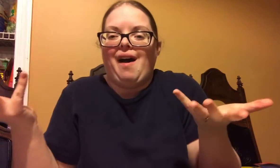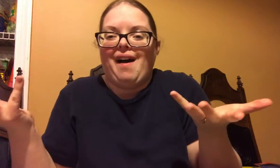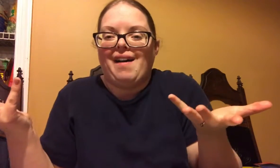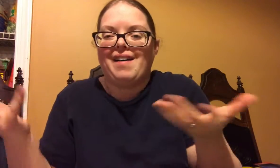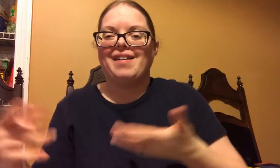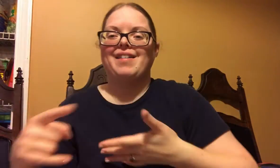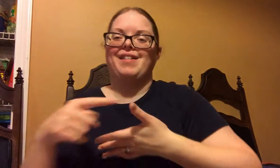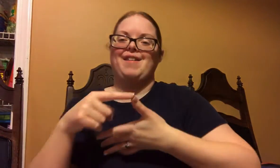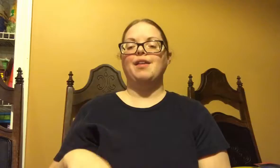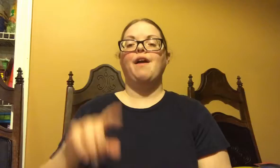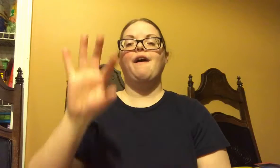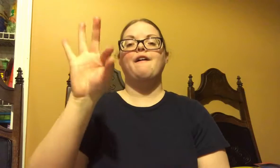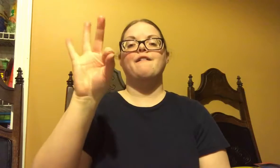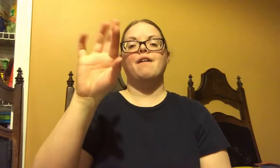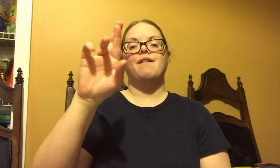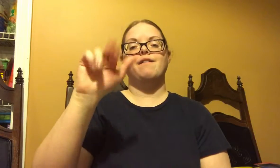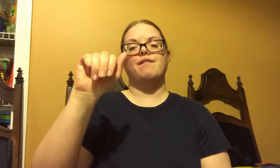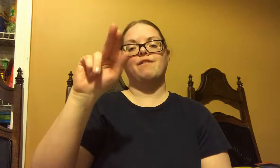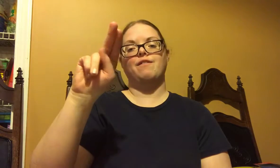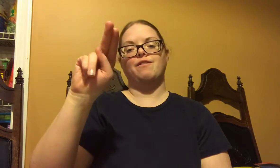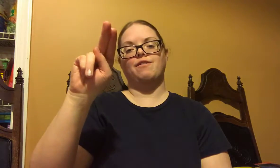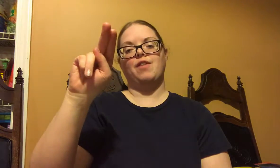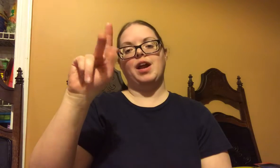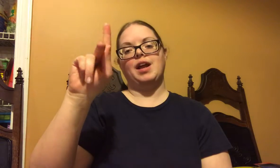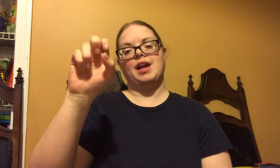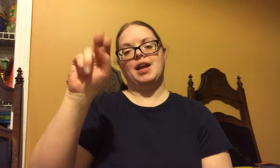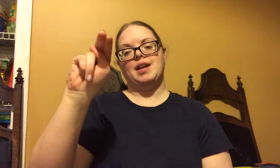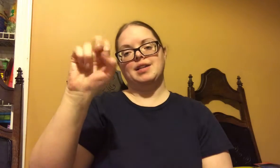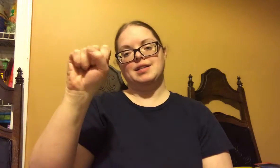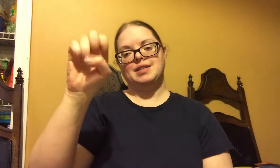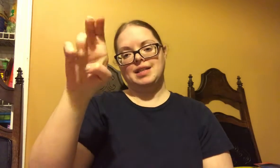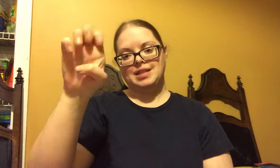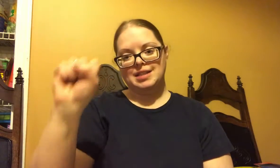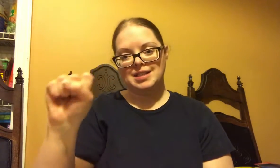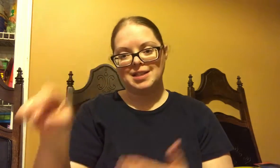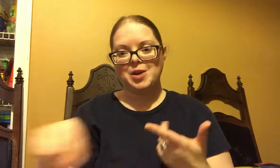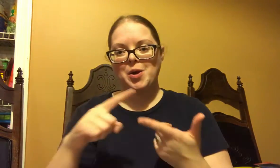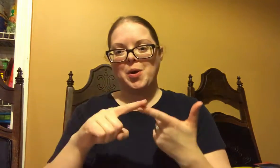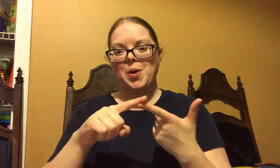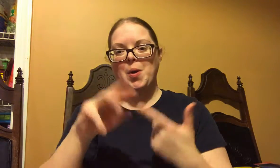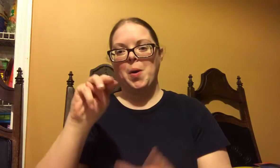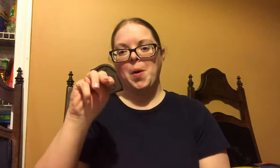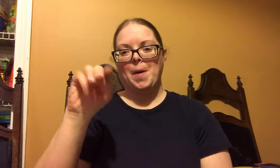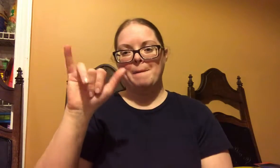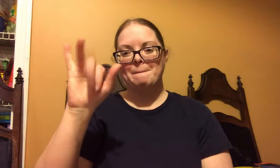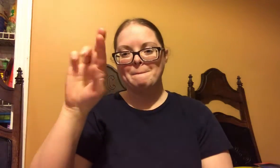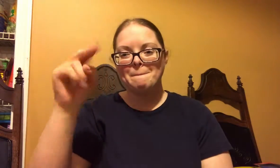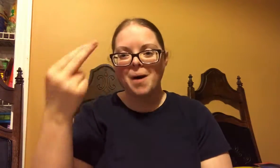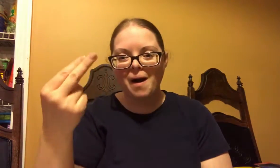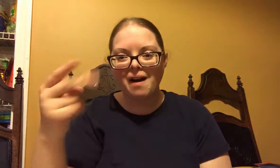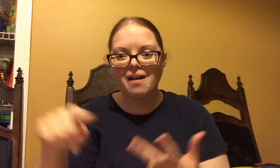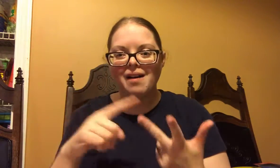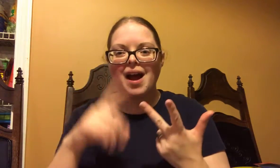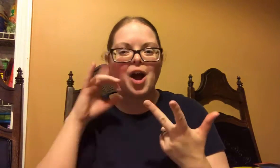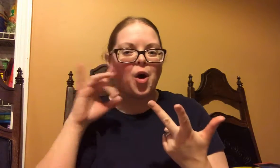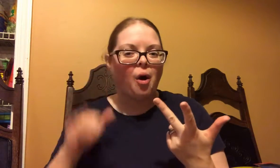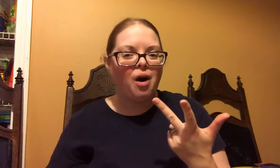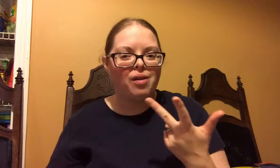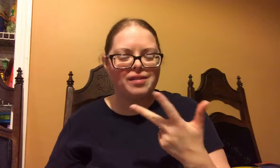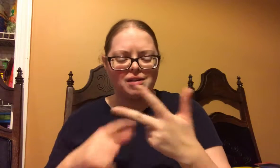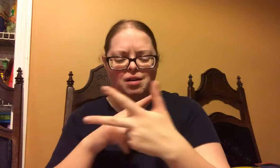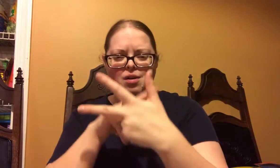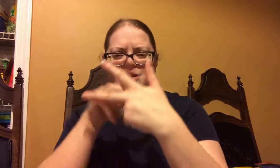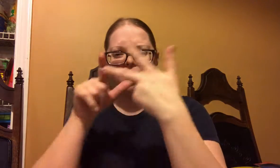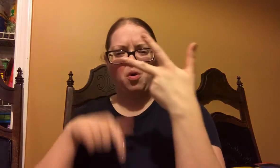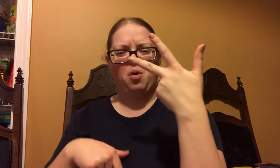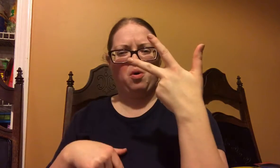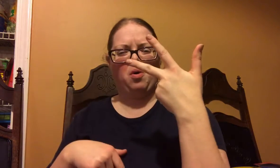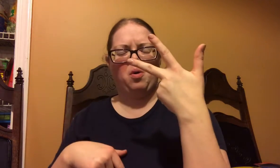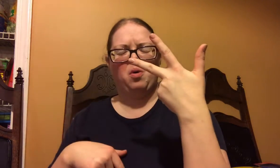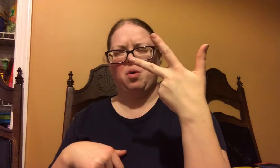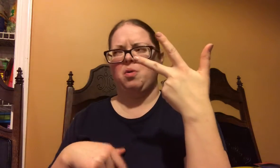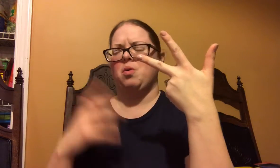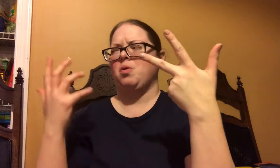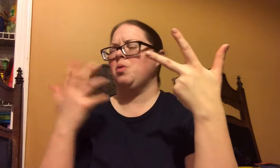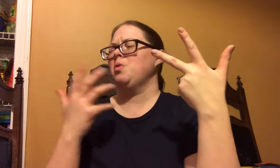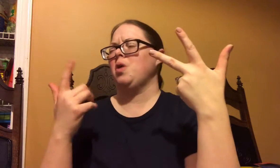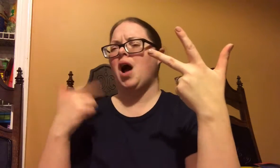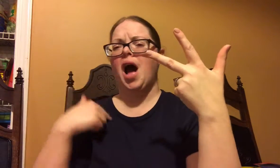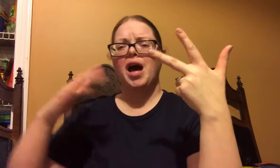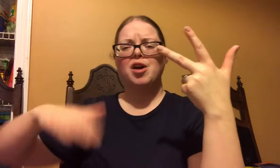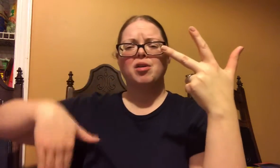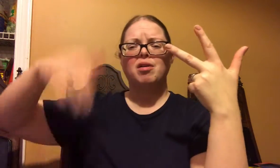The first gifts, were Frankincense, and Myrrh, and Gold.